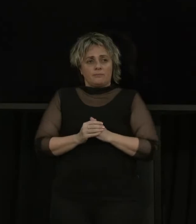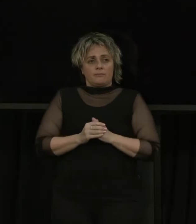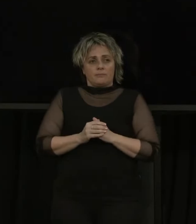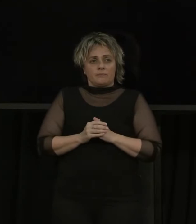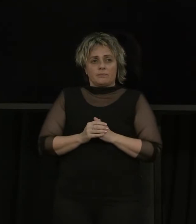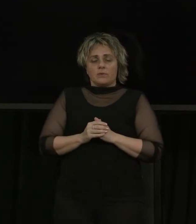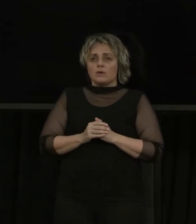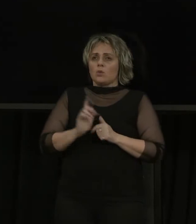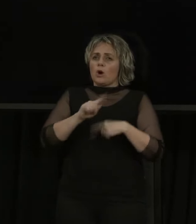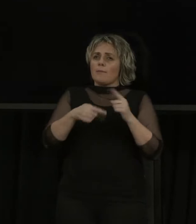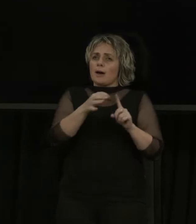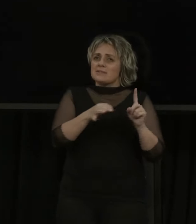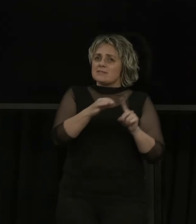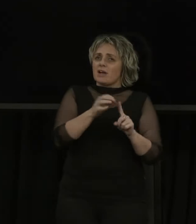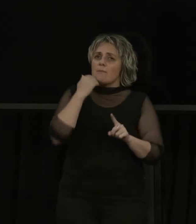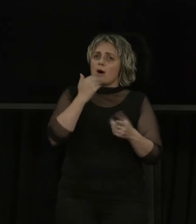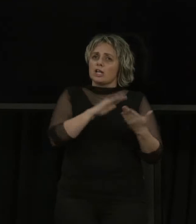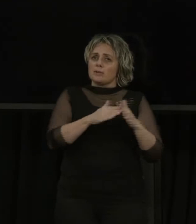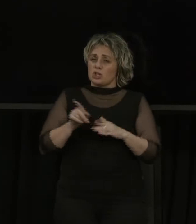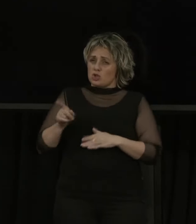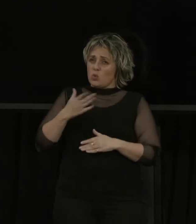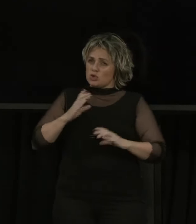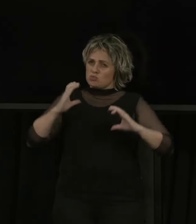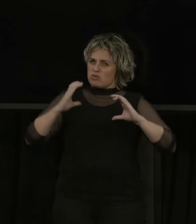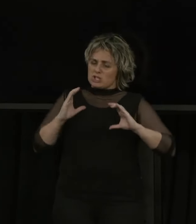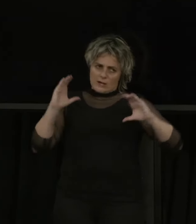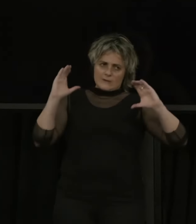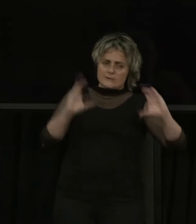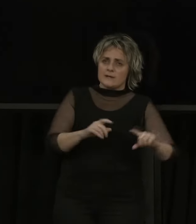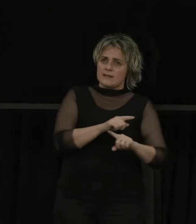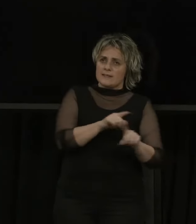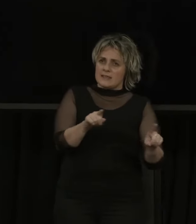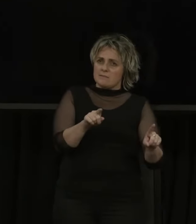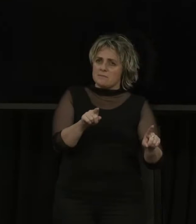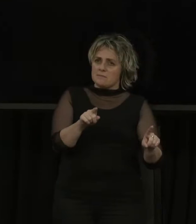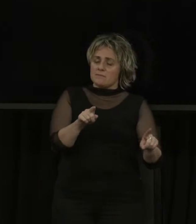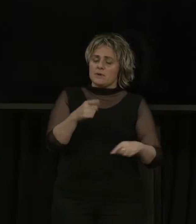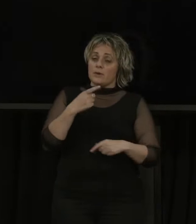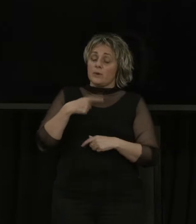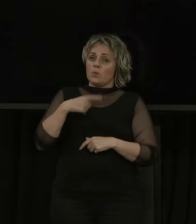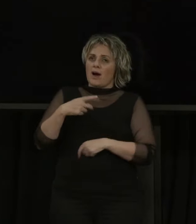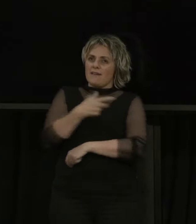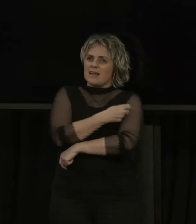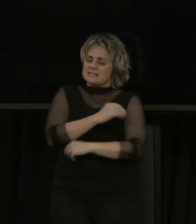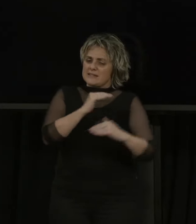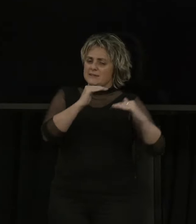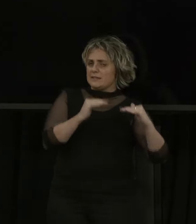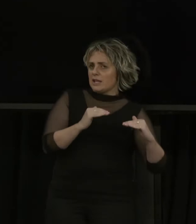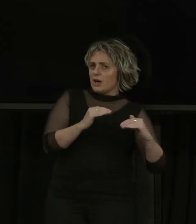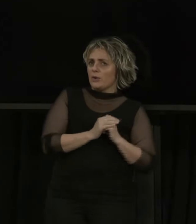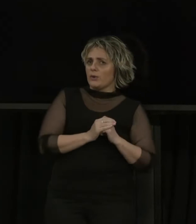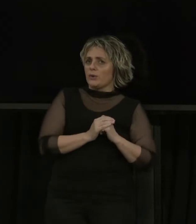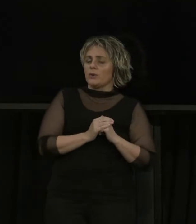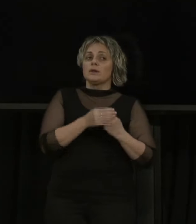change that. Do you think you are putting